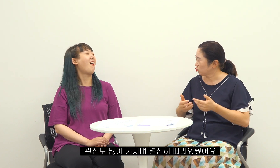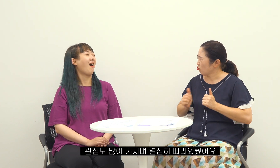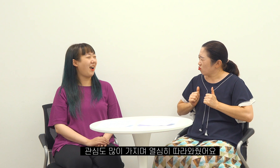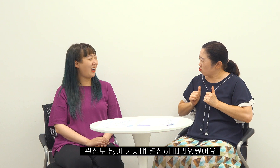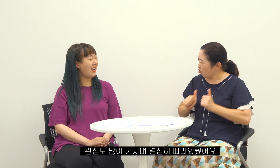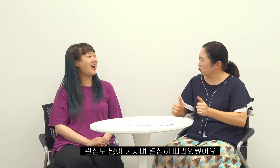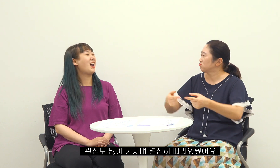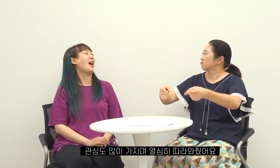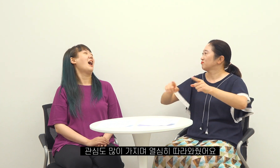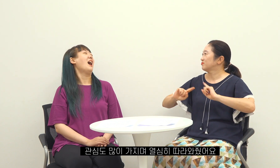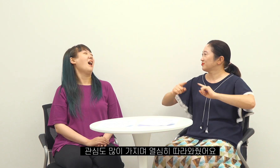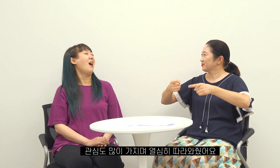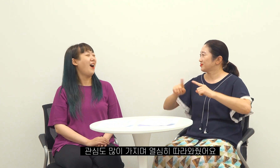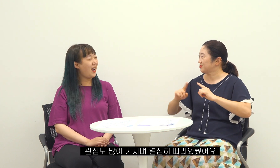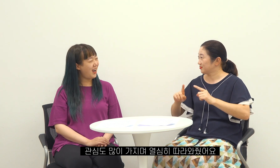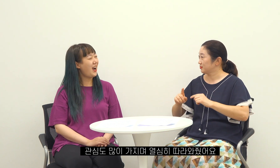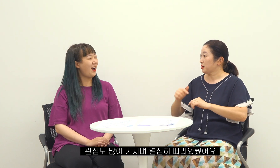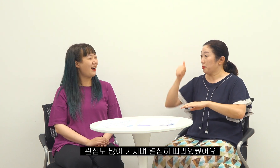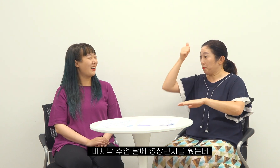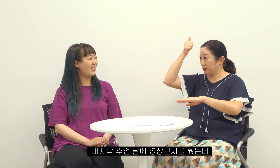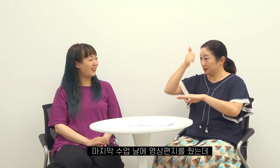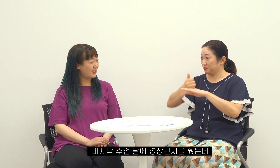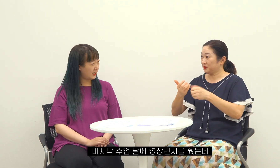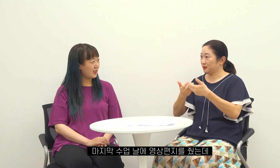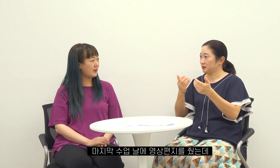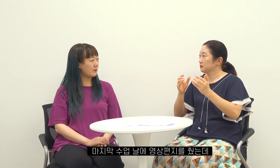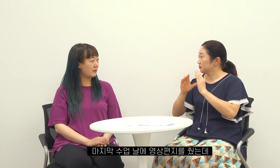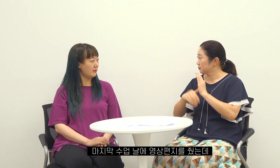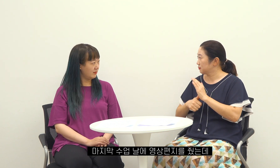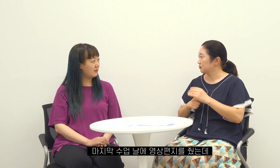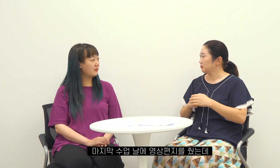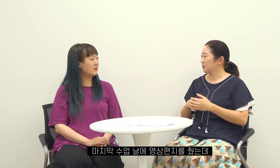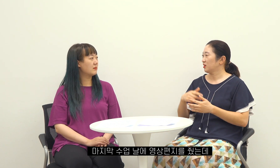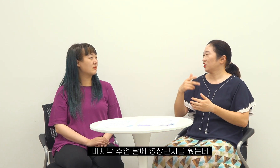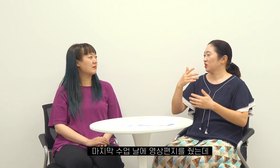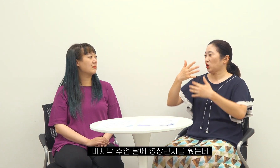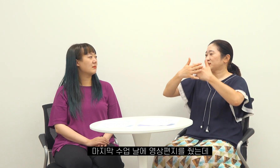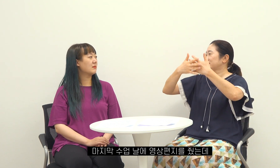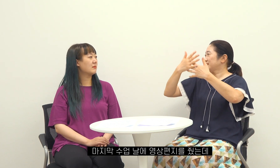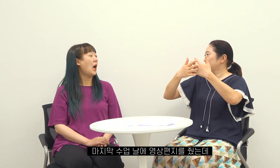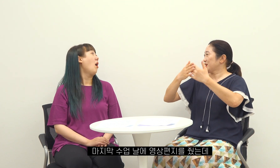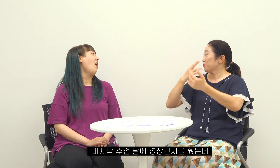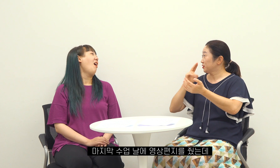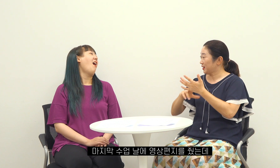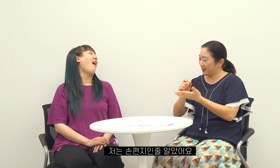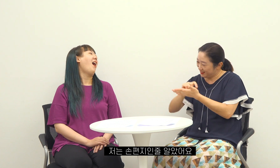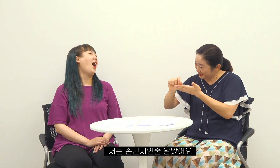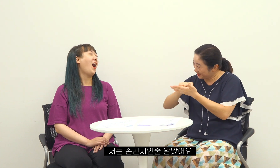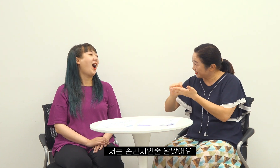so they understood me well and followed me closely with a lot of interest. On the last day of class, he gave me a video letter,